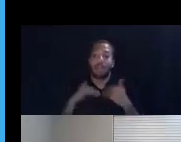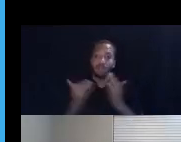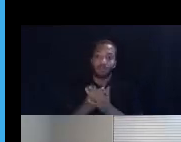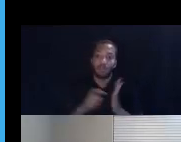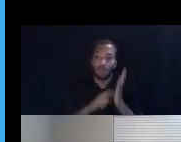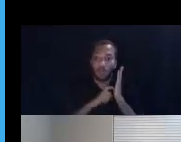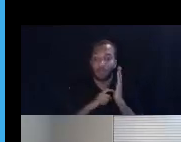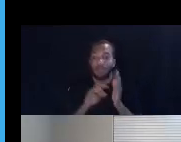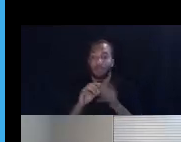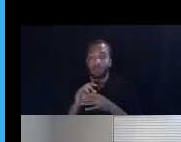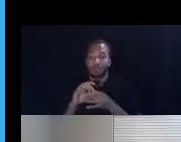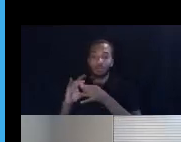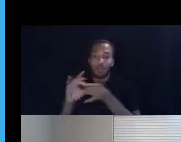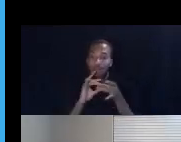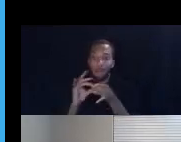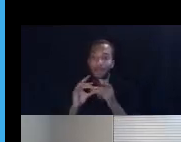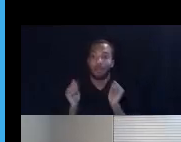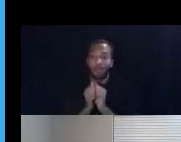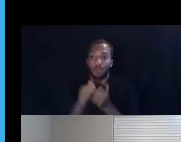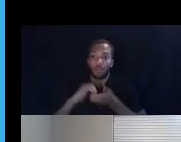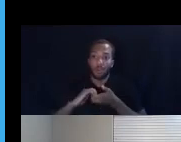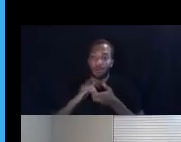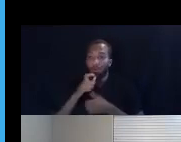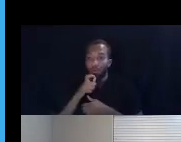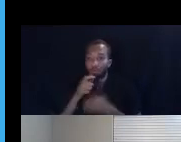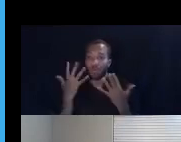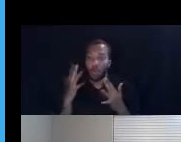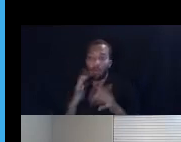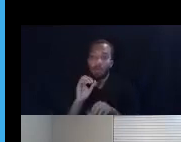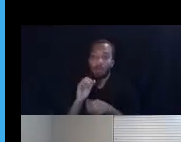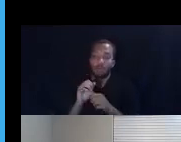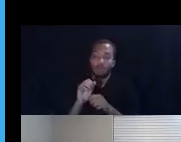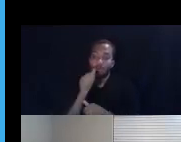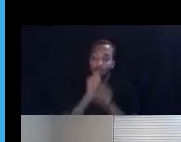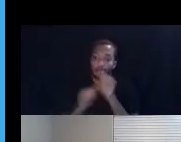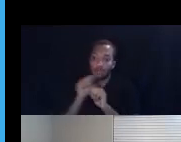collaborating with those partners that are addressing food, that are addressing housing,